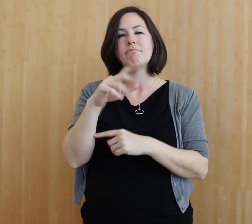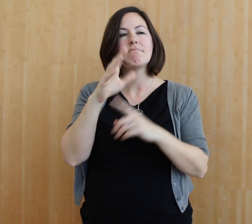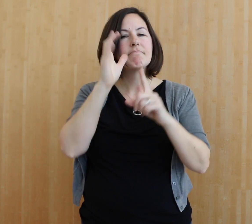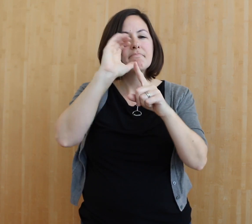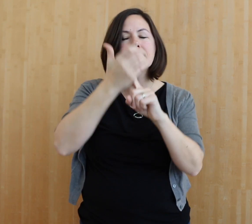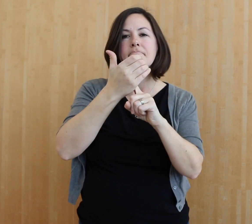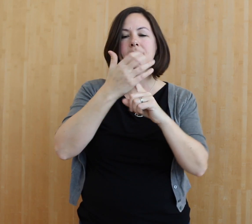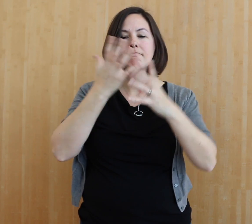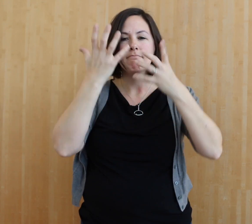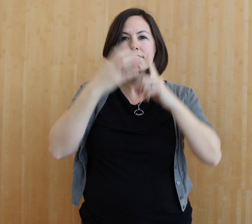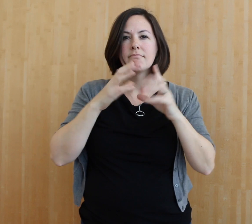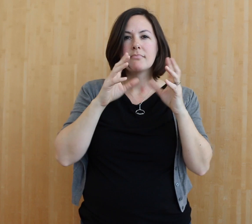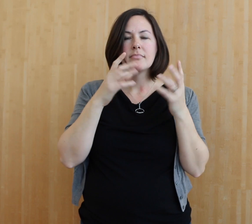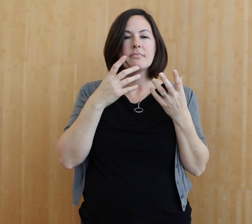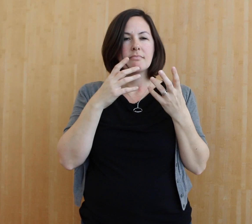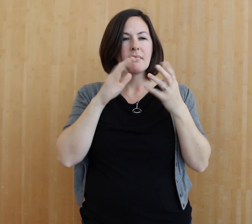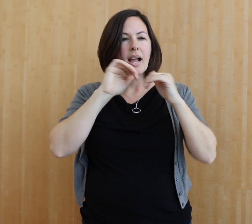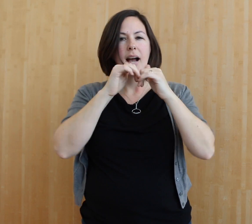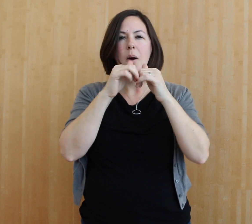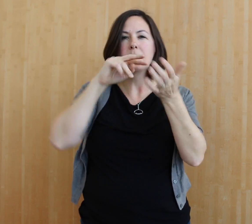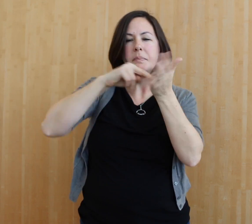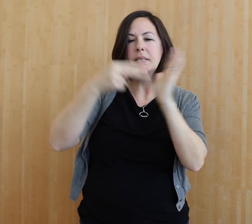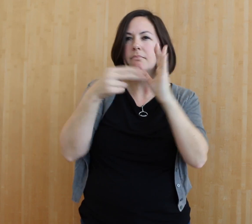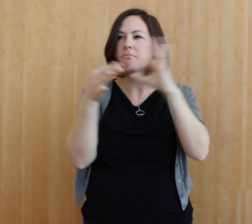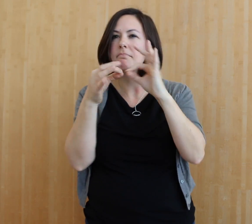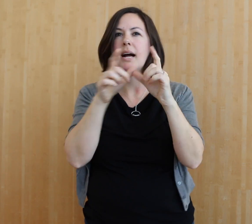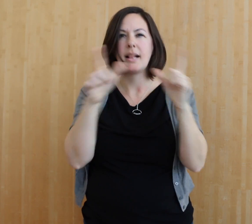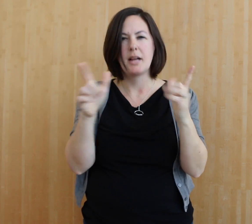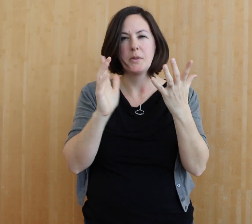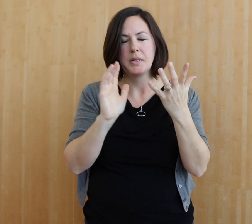That's about how signers show meaning or how meaning is connected to language.